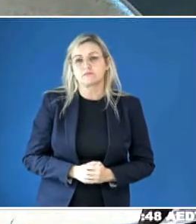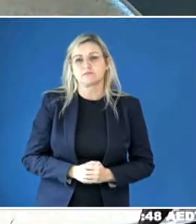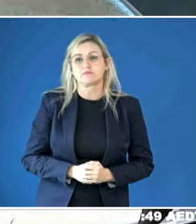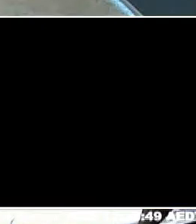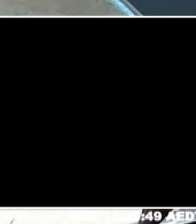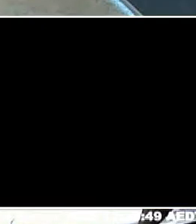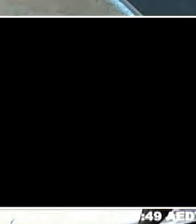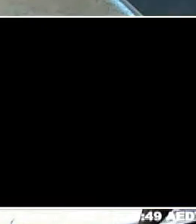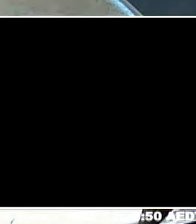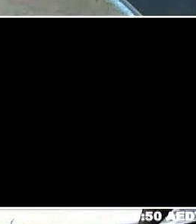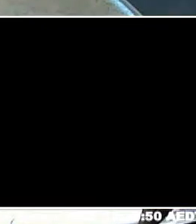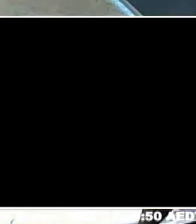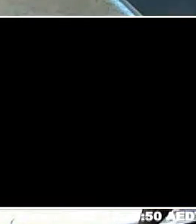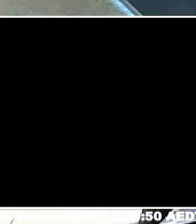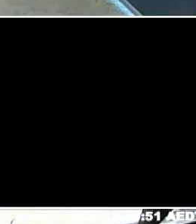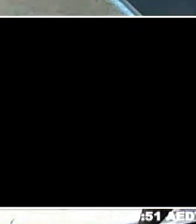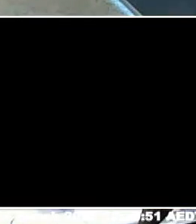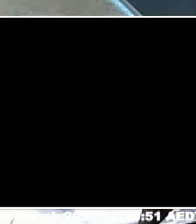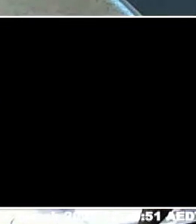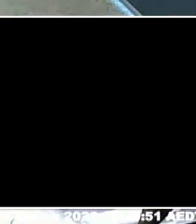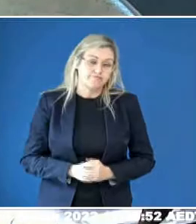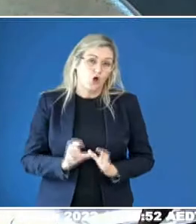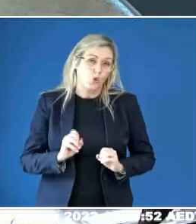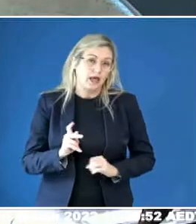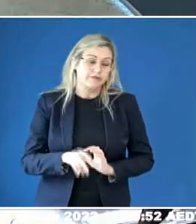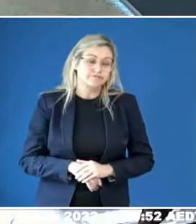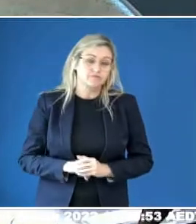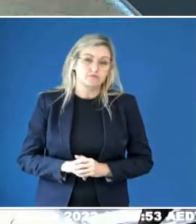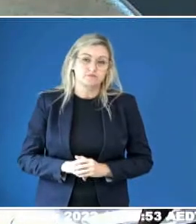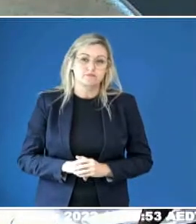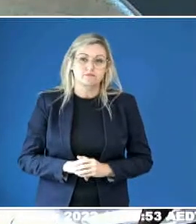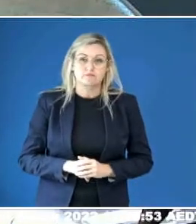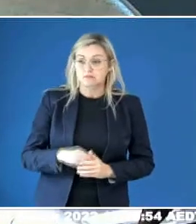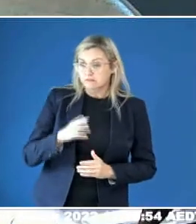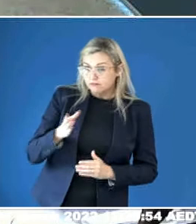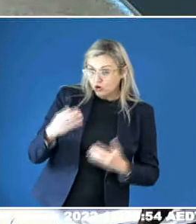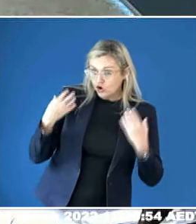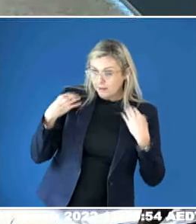I see. Commissioner Bennett, do you have any questions of Ms Cumming?